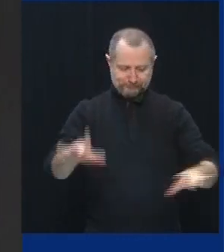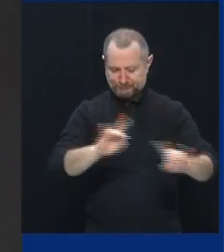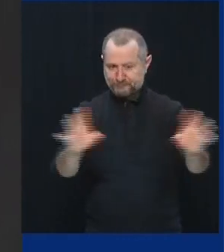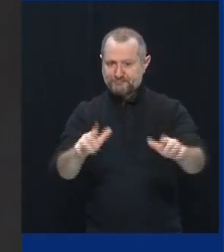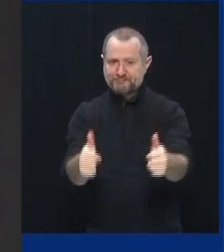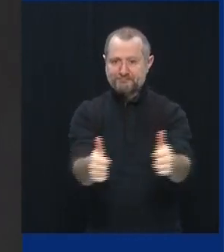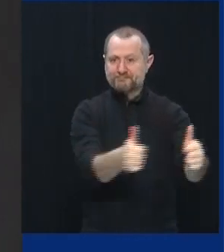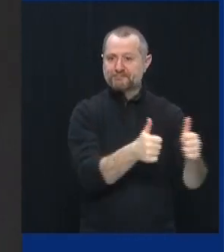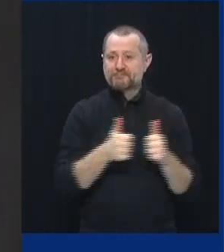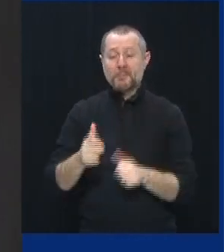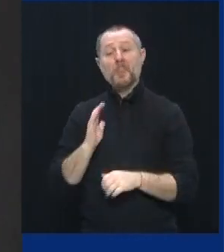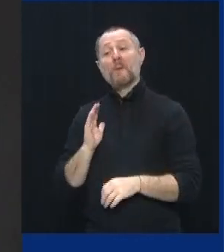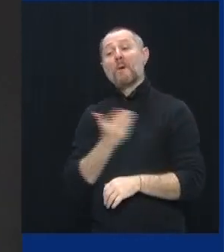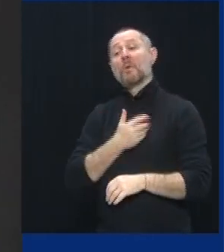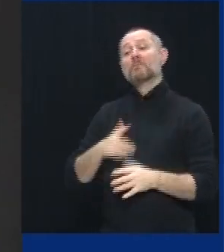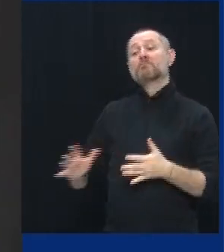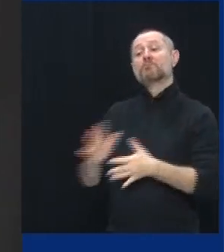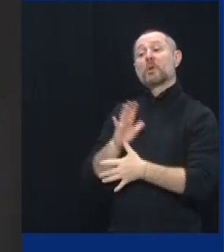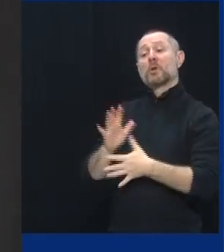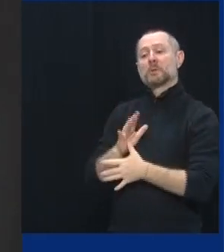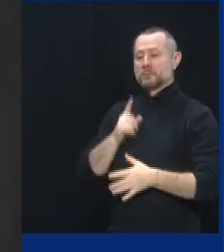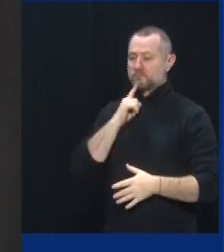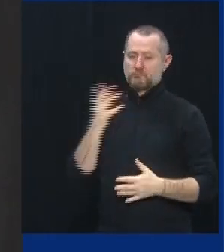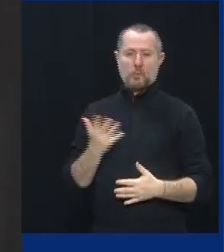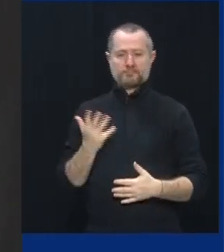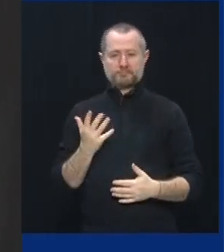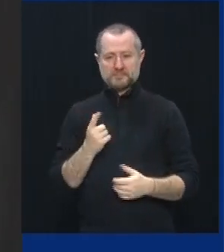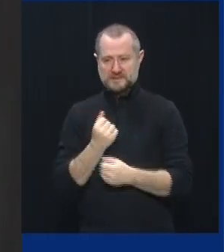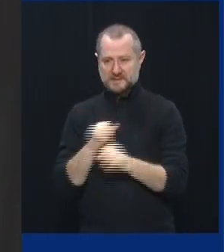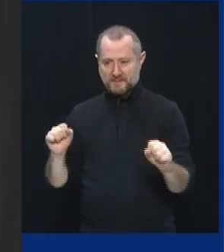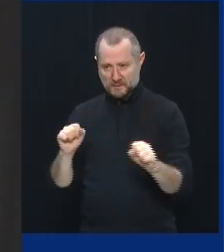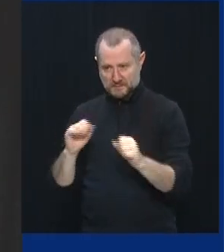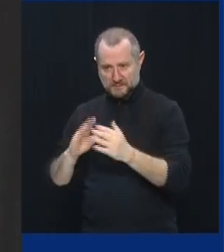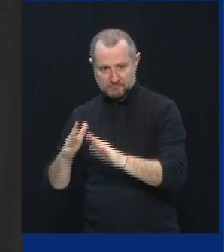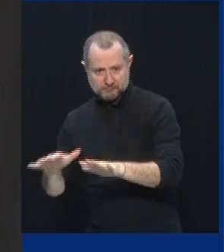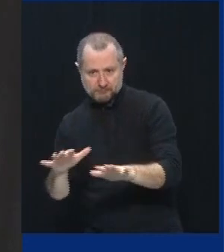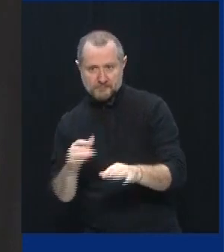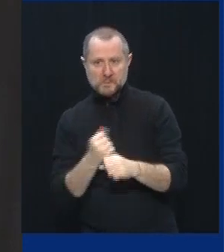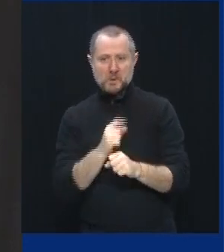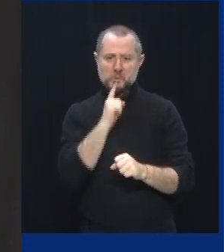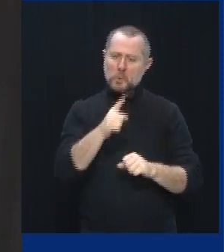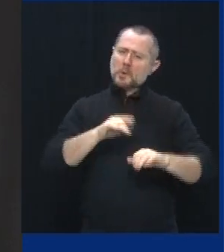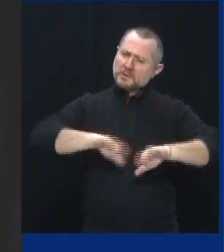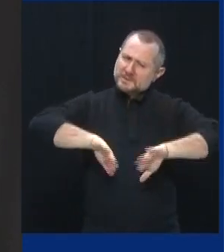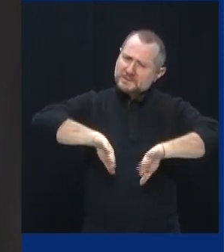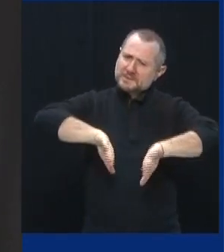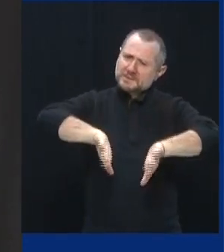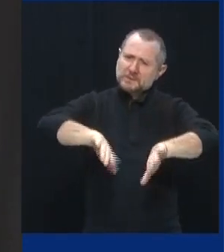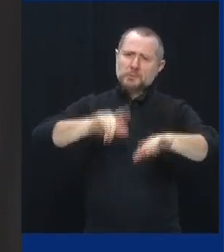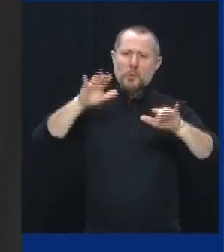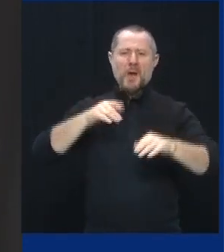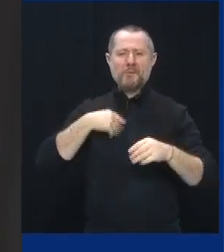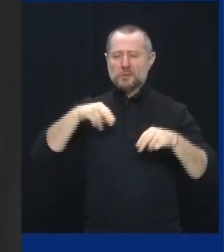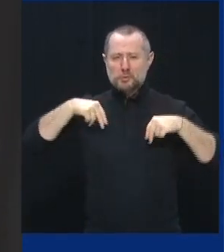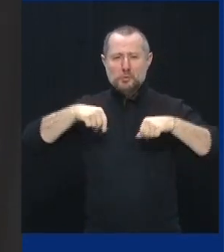YORK CITY SO OUR CREWS HAVE AN INCREDIBLE JOB IN FRONT OF THEM. SNOW CLEARING AND SALTING CONTINUES TODAY. SAFETY IT OUR HIGHEST PRIORITY